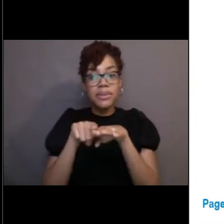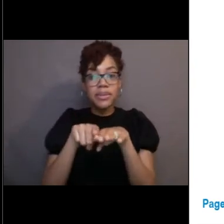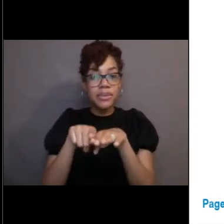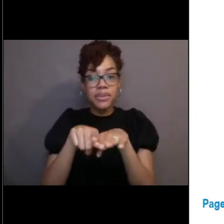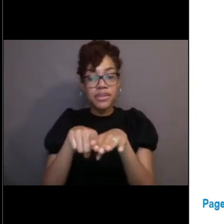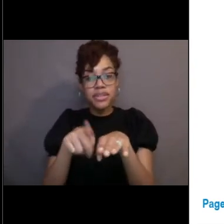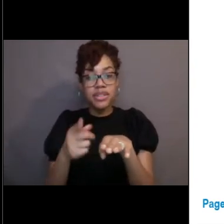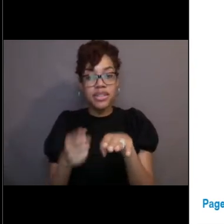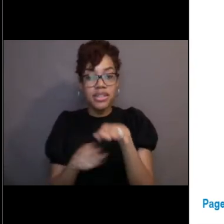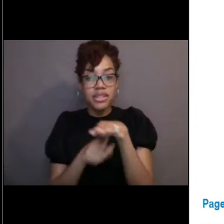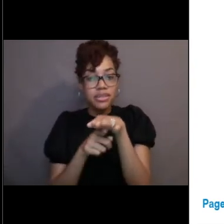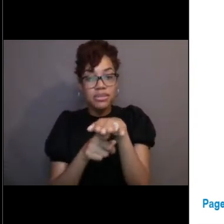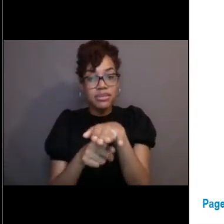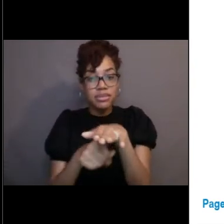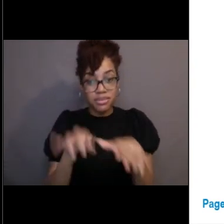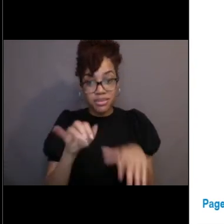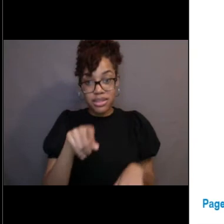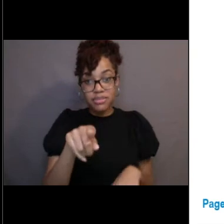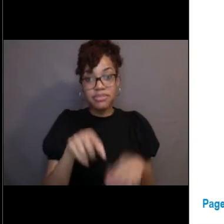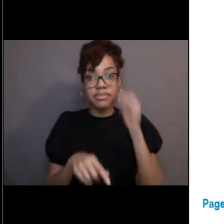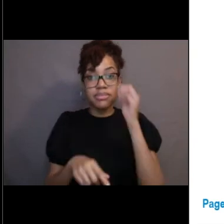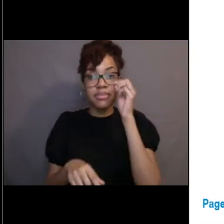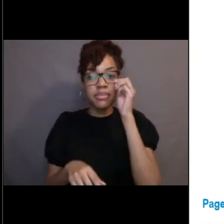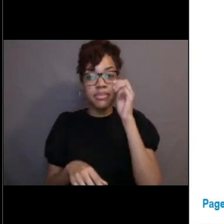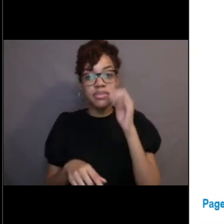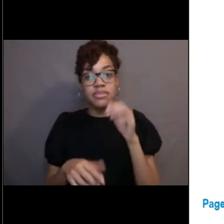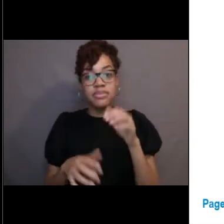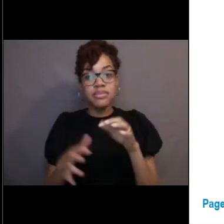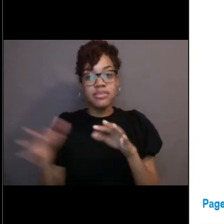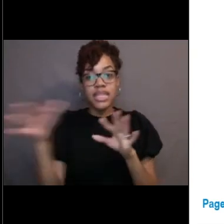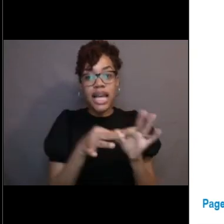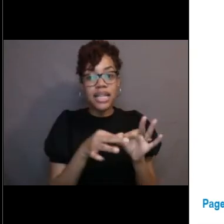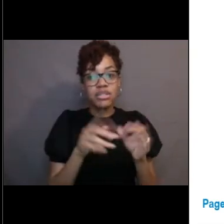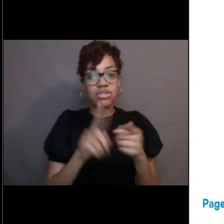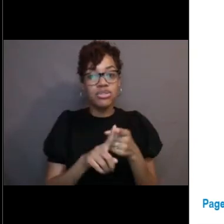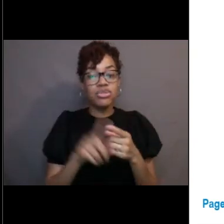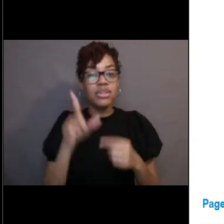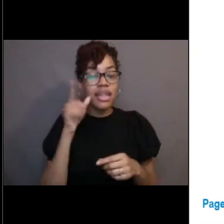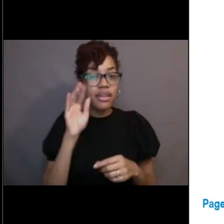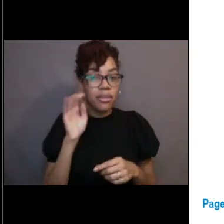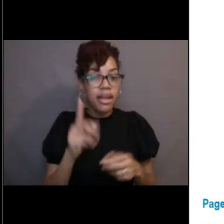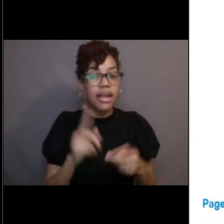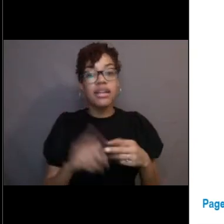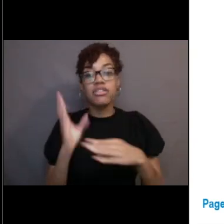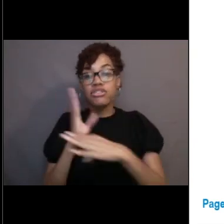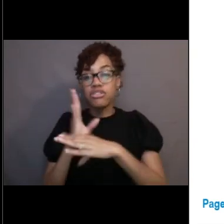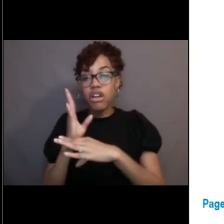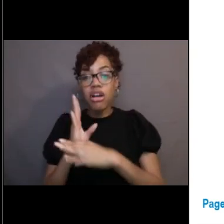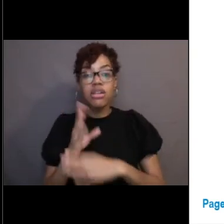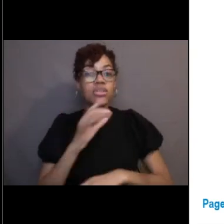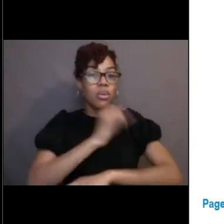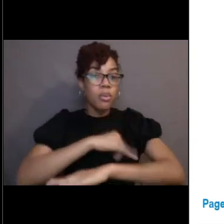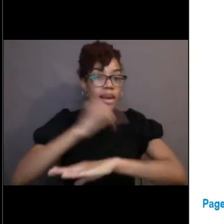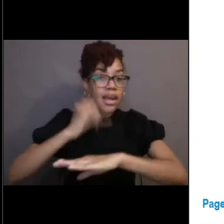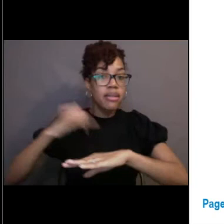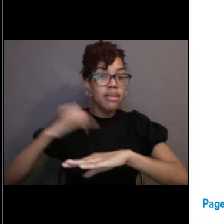And this remora which latches onto leatherbacks and sharks and whales and other big animals like that,